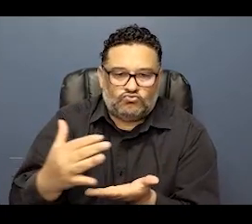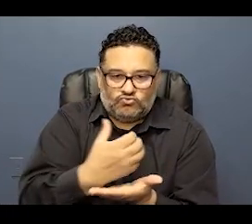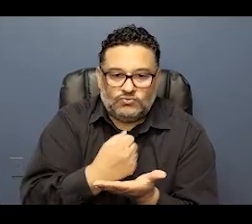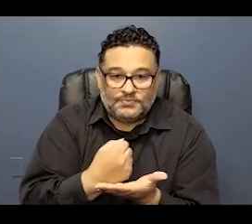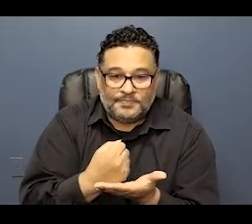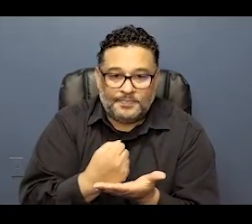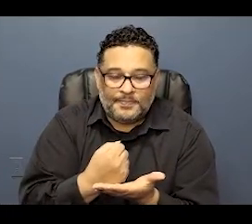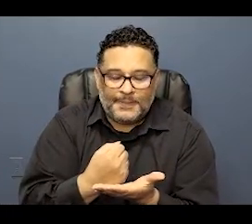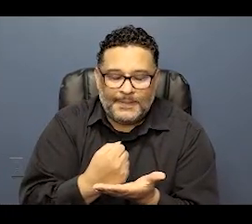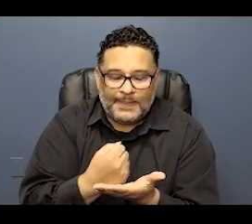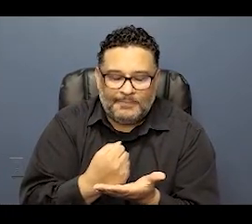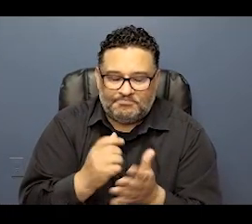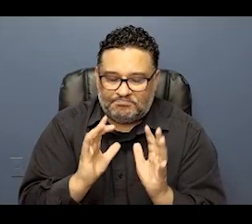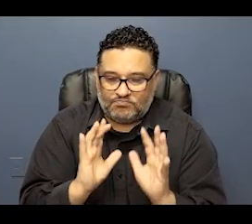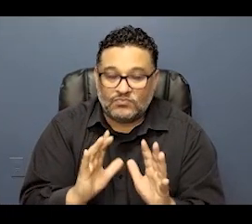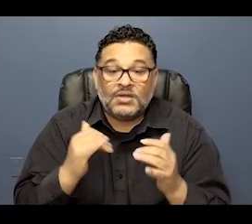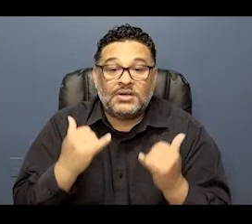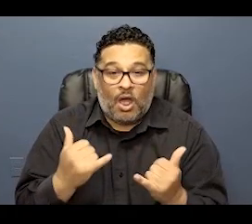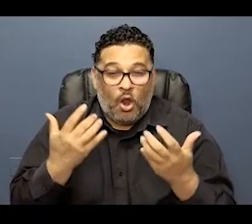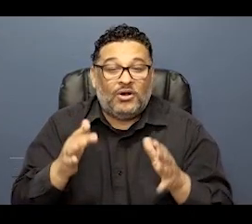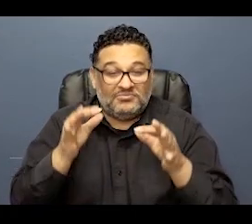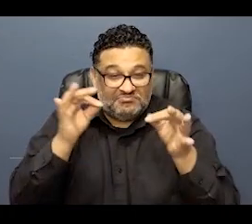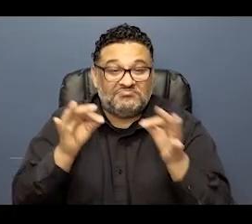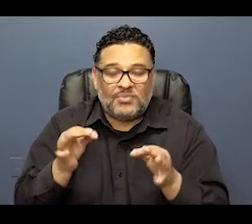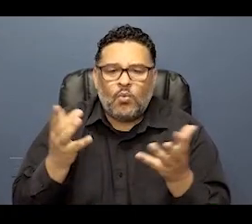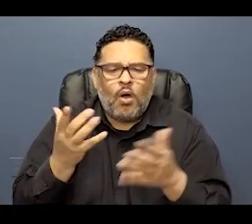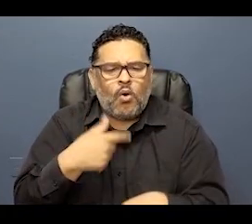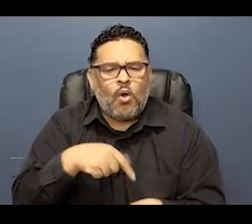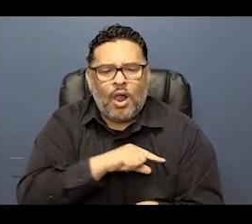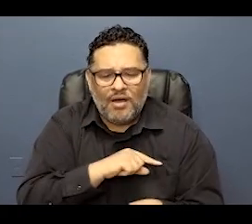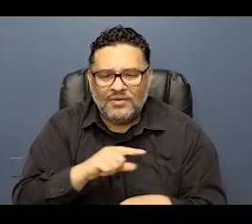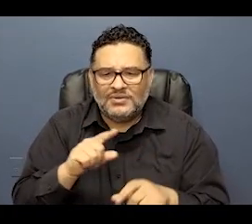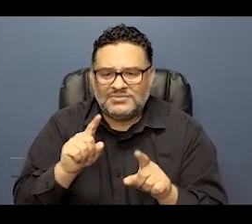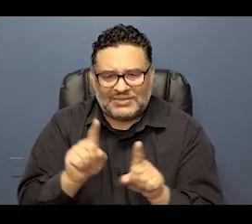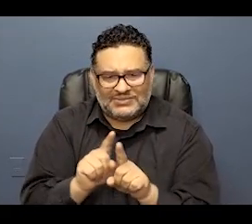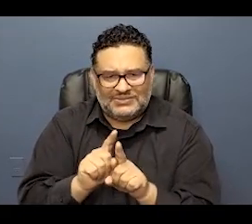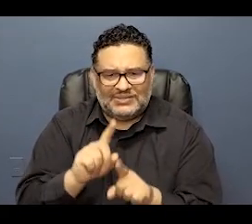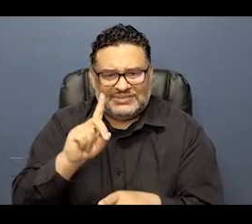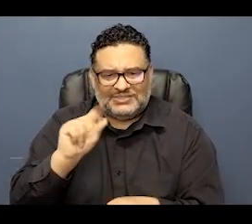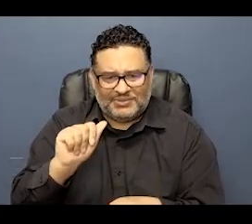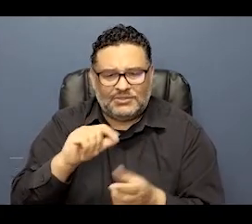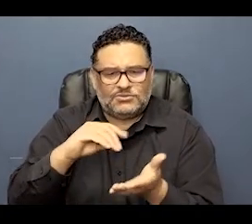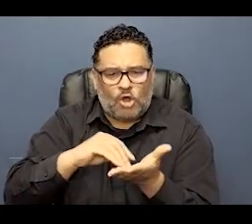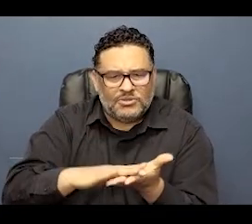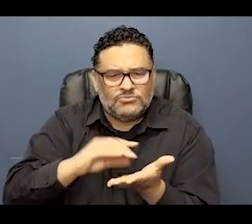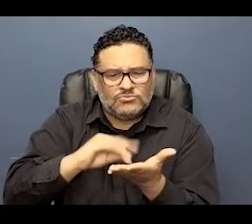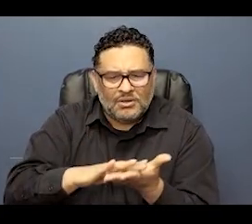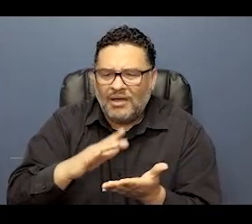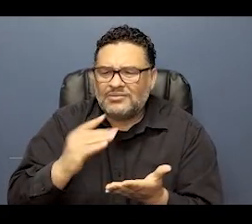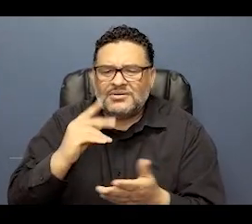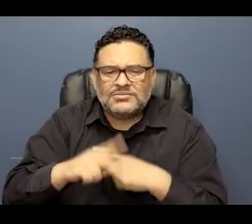Now that we’ve covered what qualifies as disability documentation and the types of records that are most helpful,